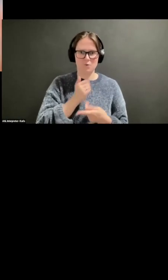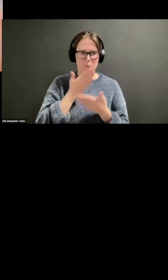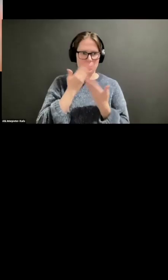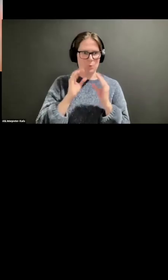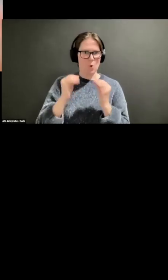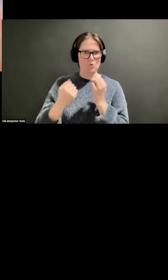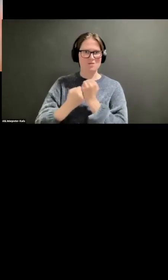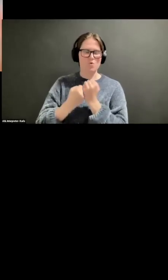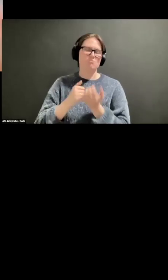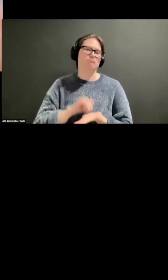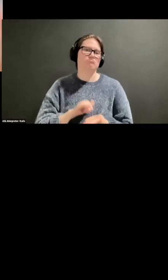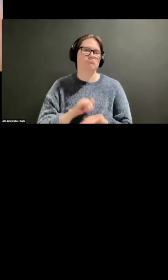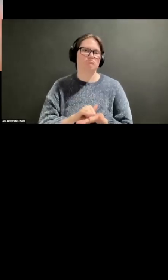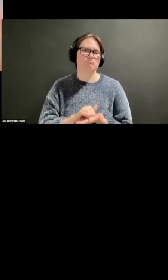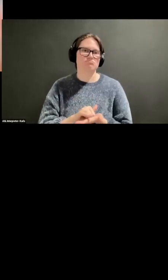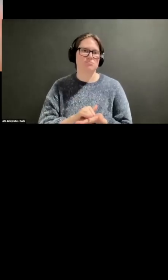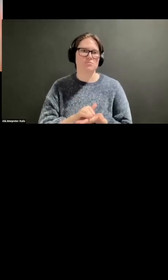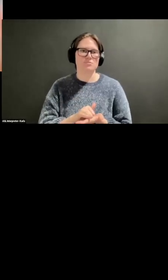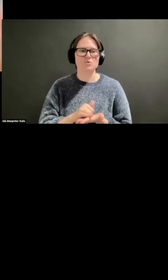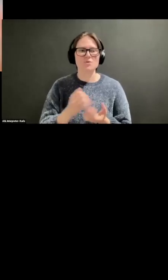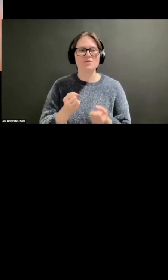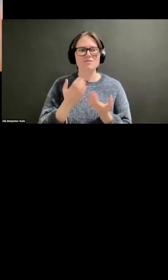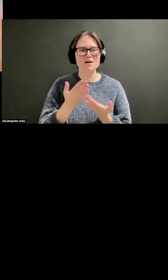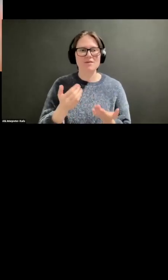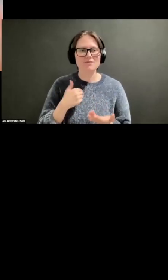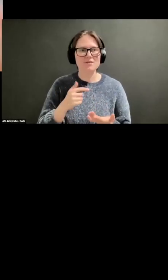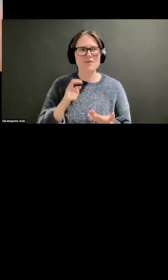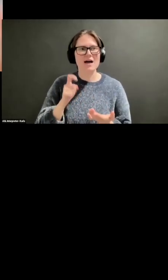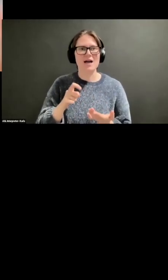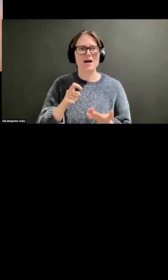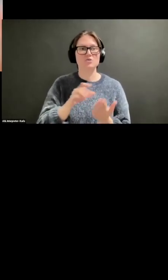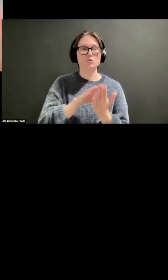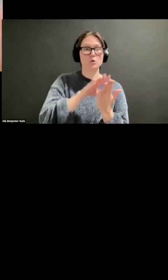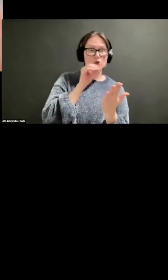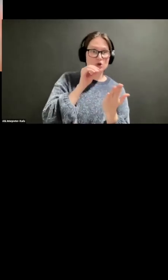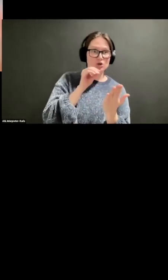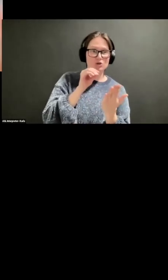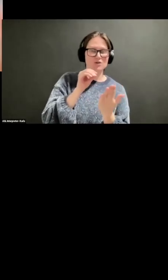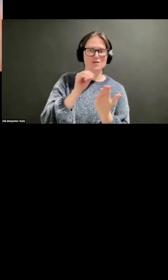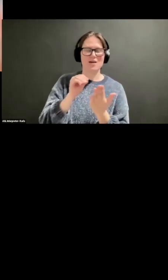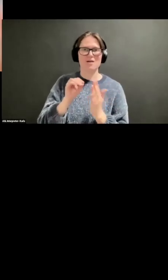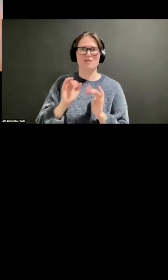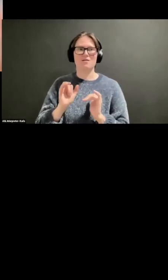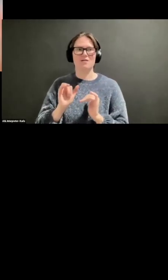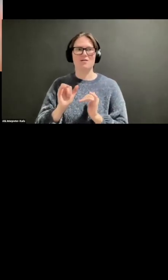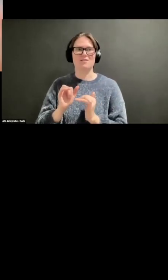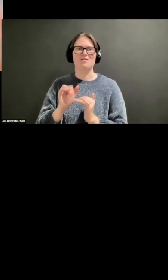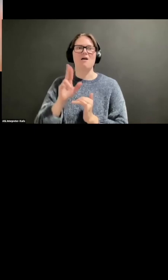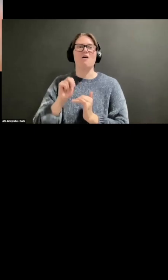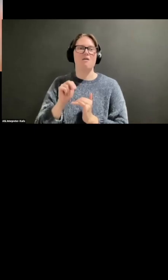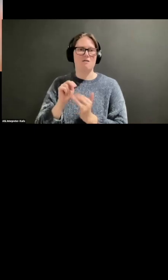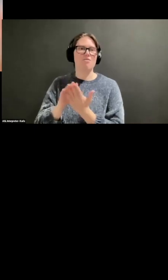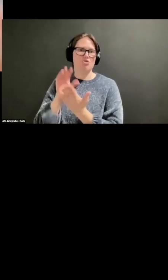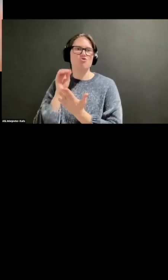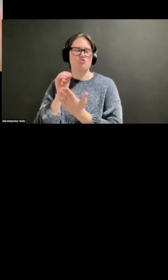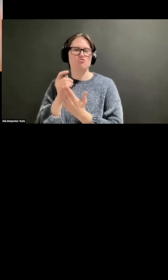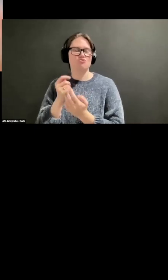was a lot of stuff that I had to learn and unlearn. Yeah, for sure. Thank you. It's so difficult to